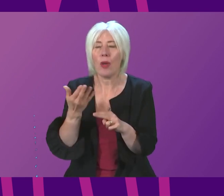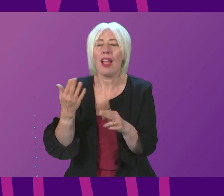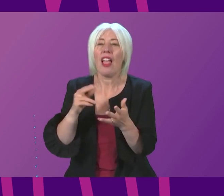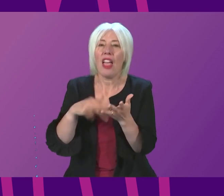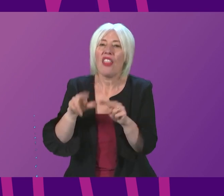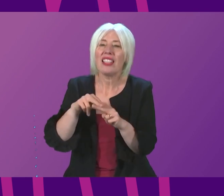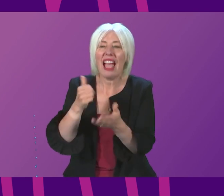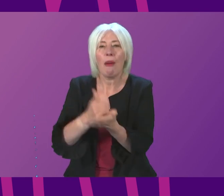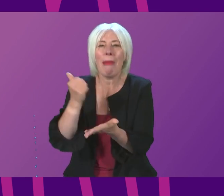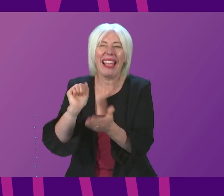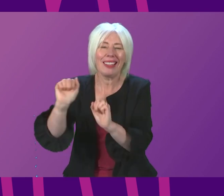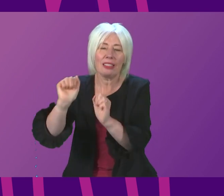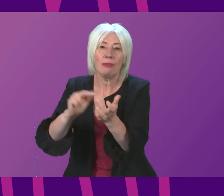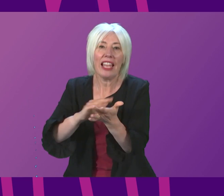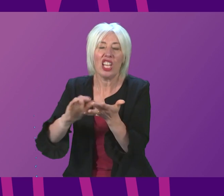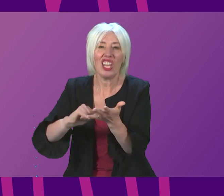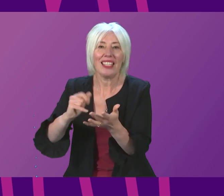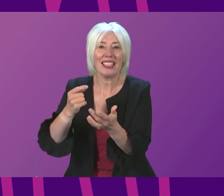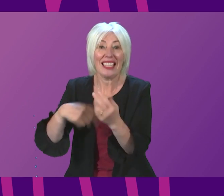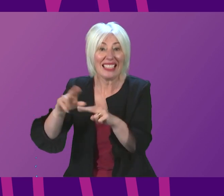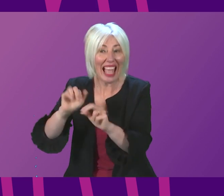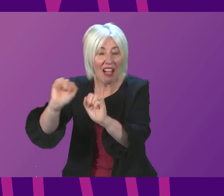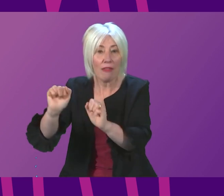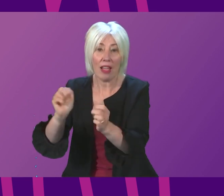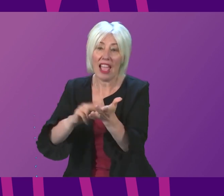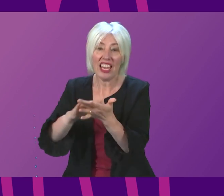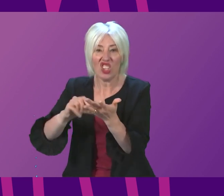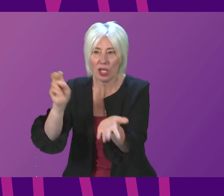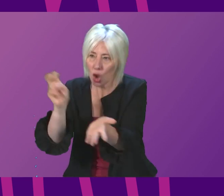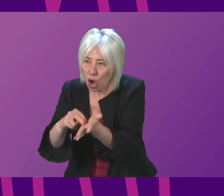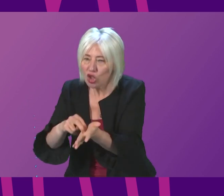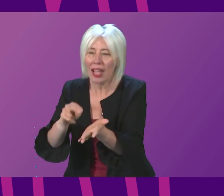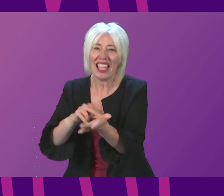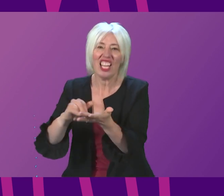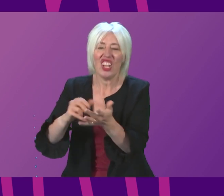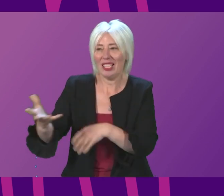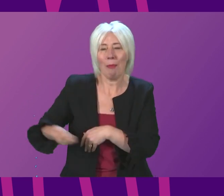Those are NHS staff on NHS contracts at NHS rates of pay.